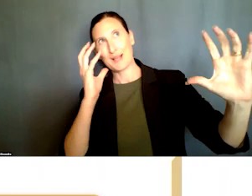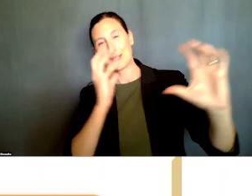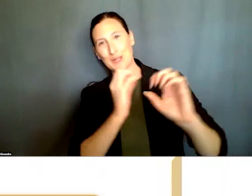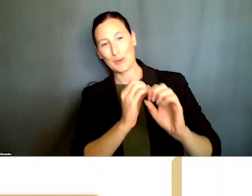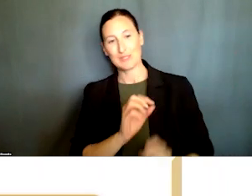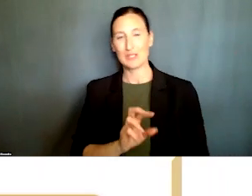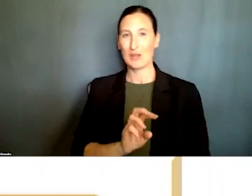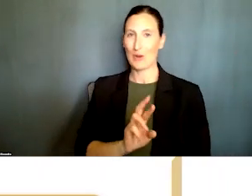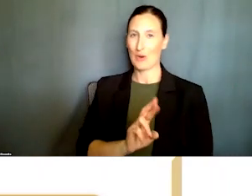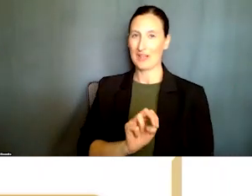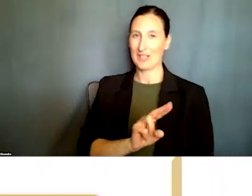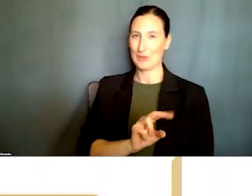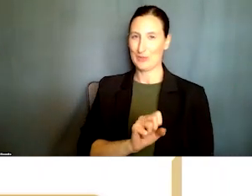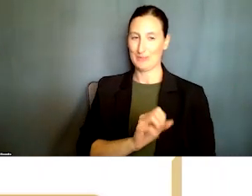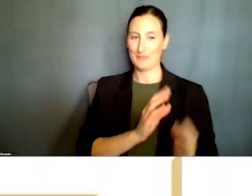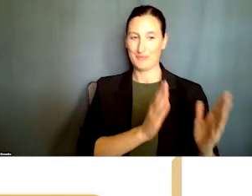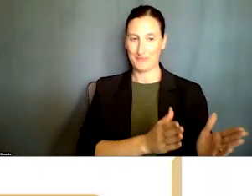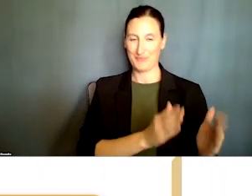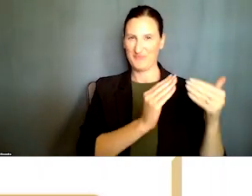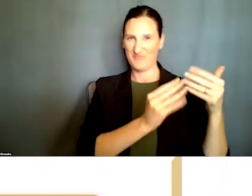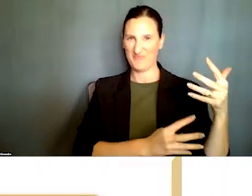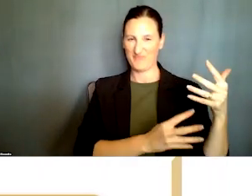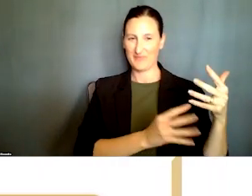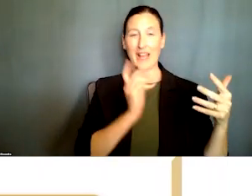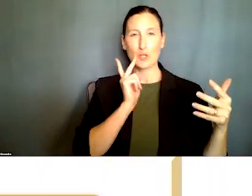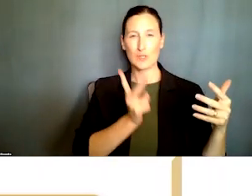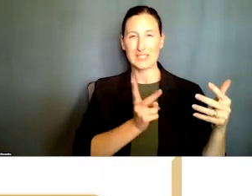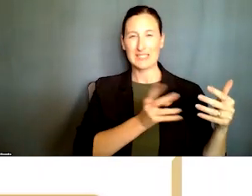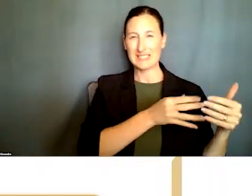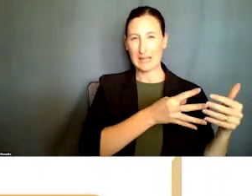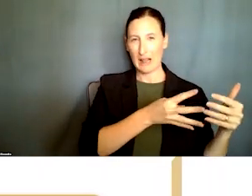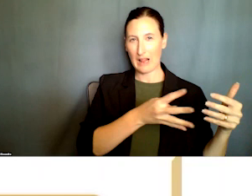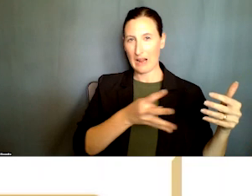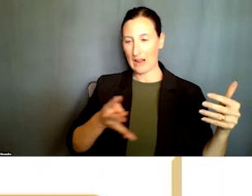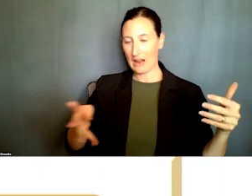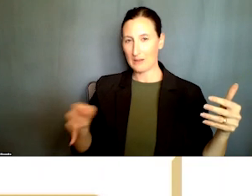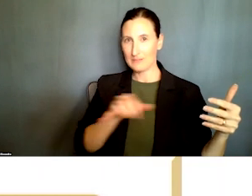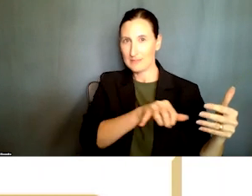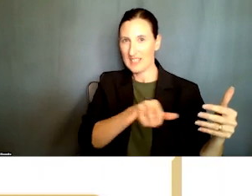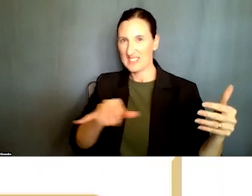Then they have REUs. It goes the same across all five divisions.